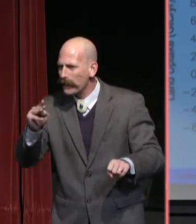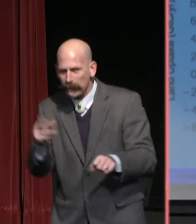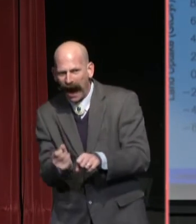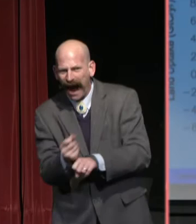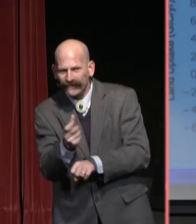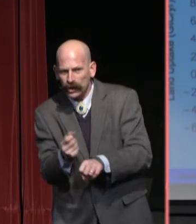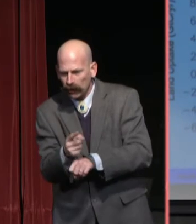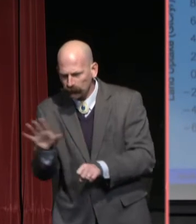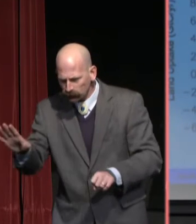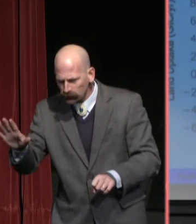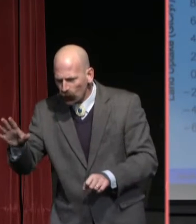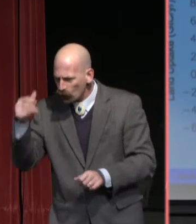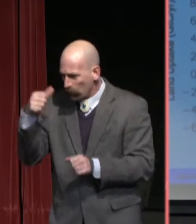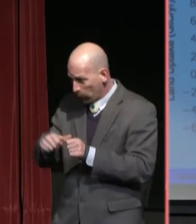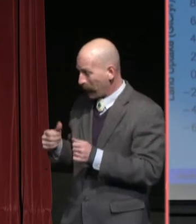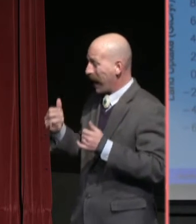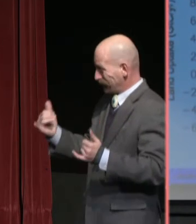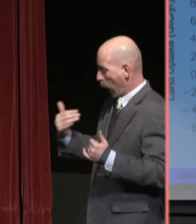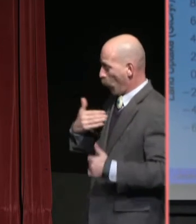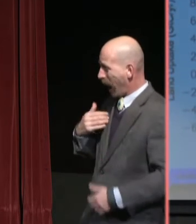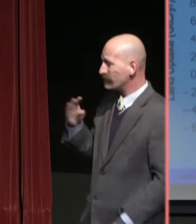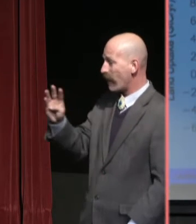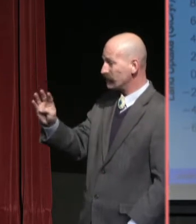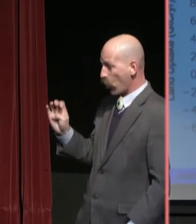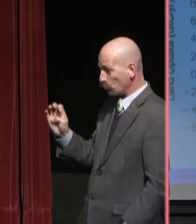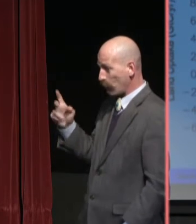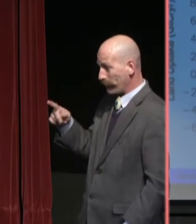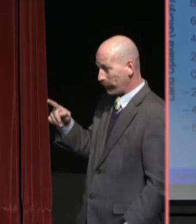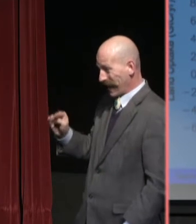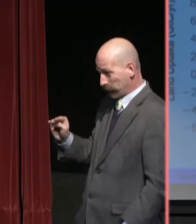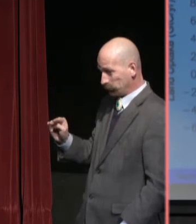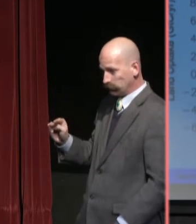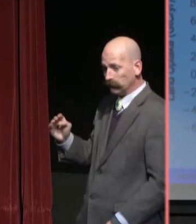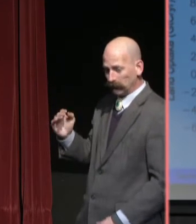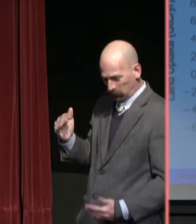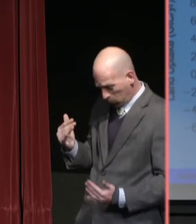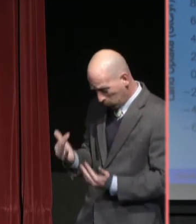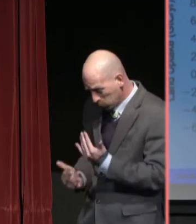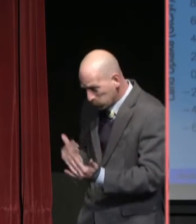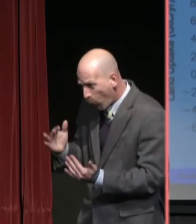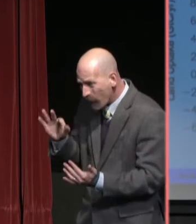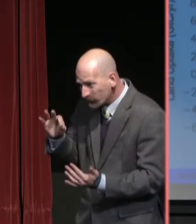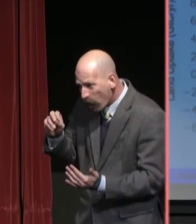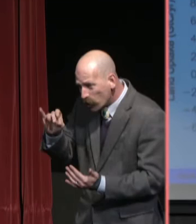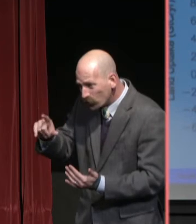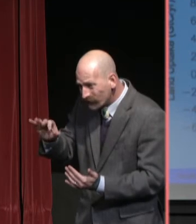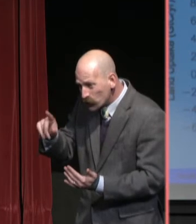So remember the amount we have right now is about 400, so we're burning enough fossil fuels to increase it